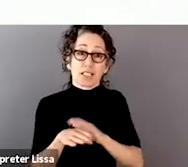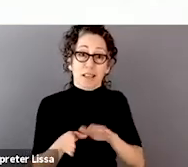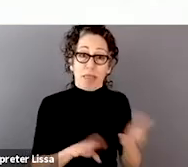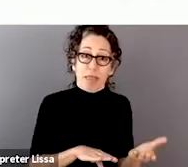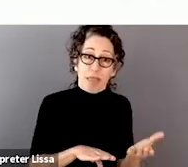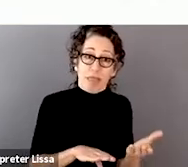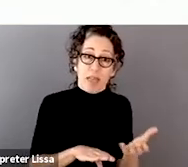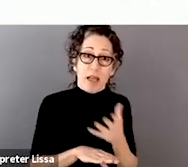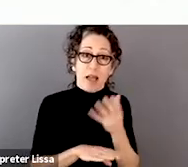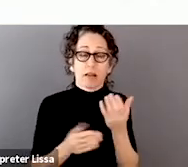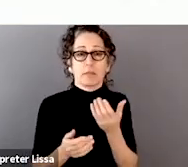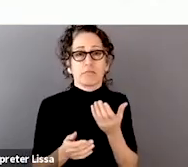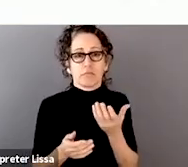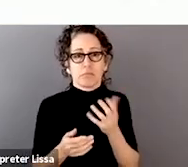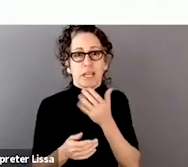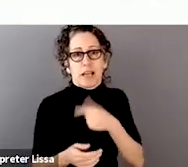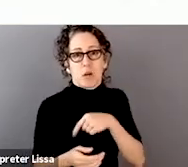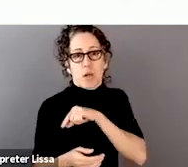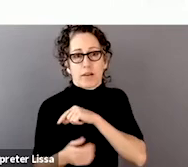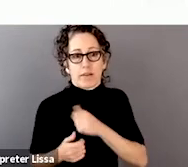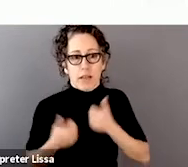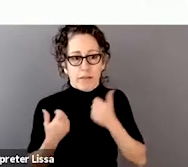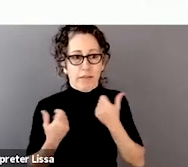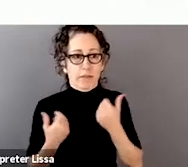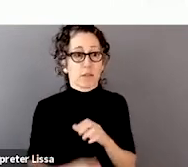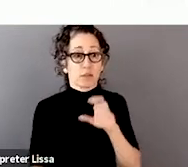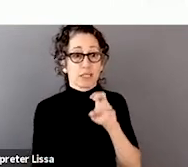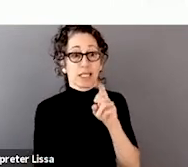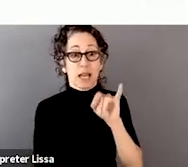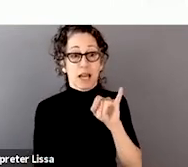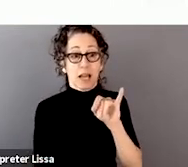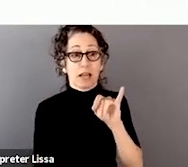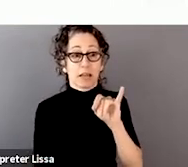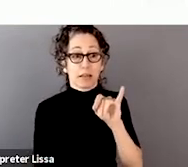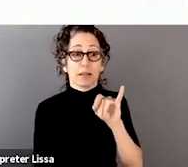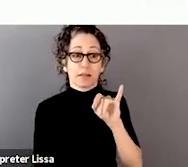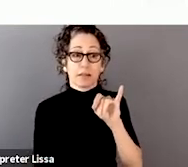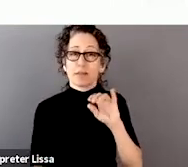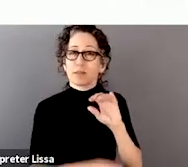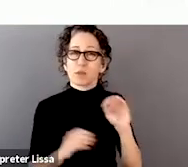Several studies have looked at predicting CDI recurrence. However, no known study uses microbial composition data